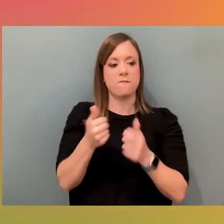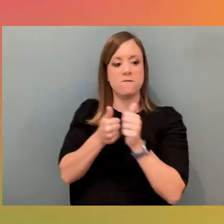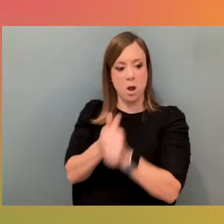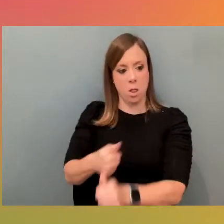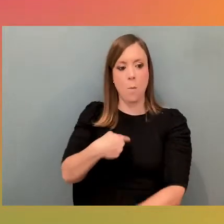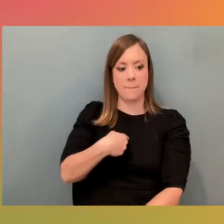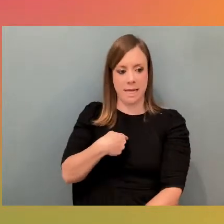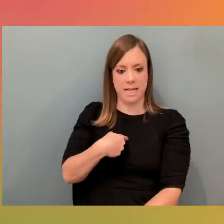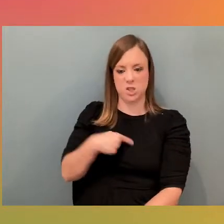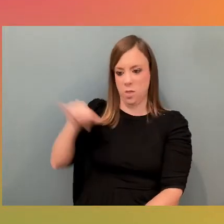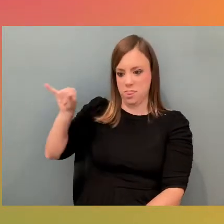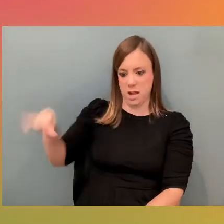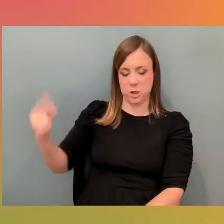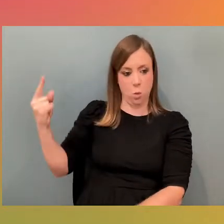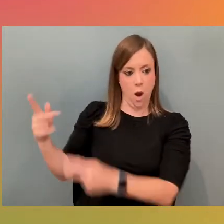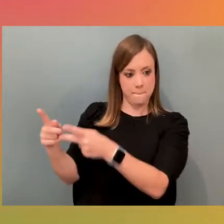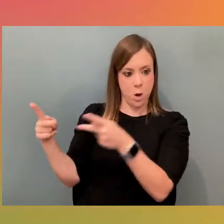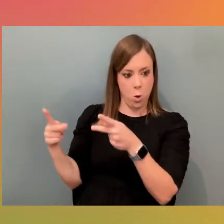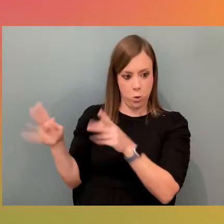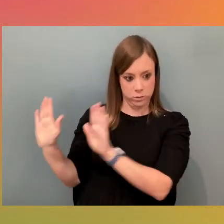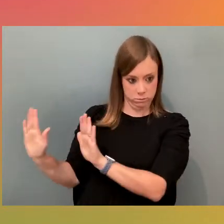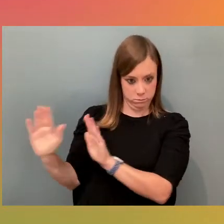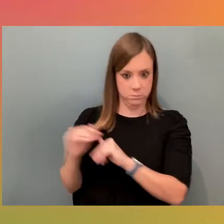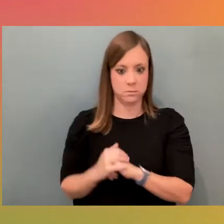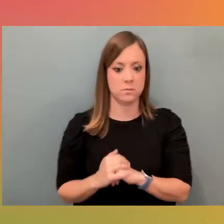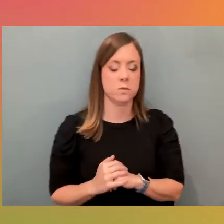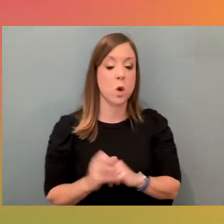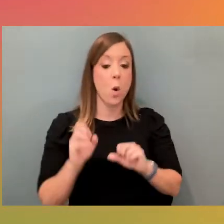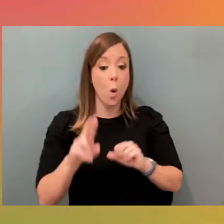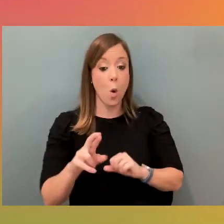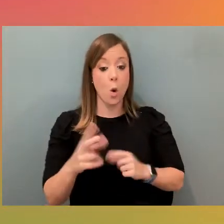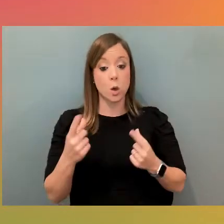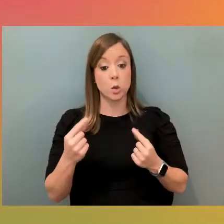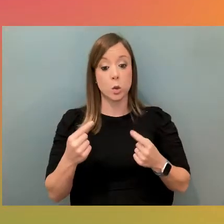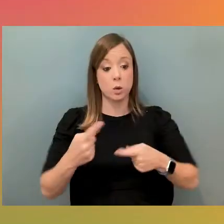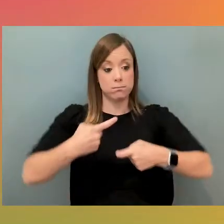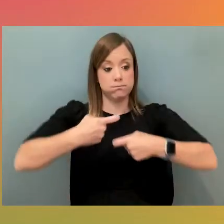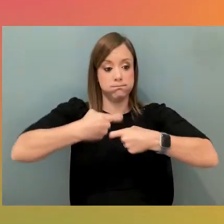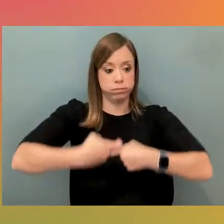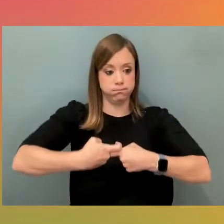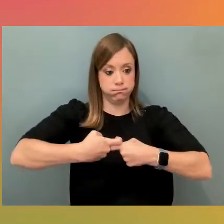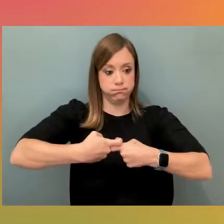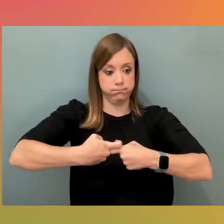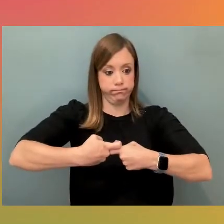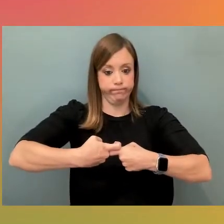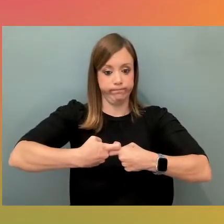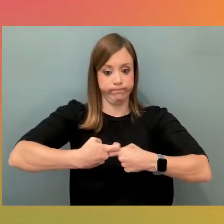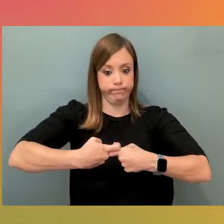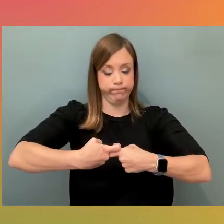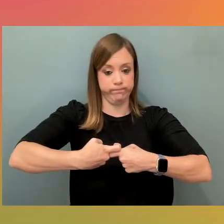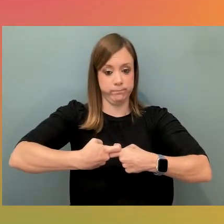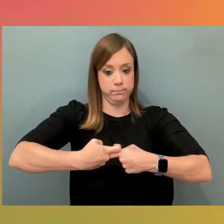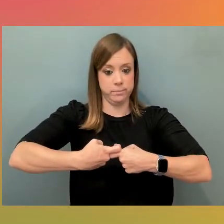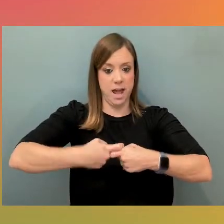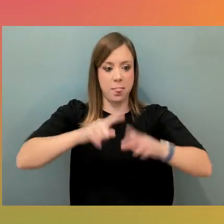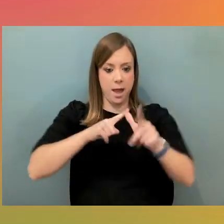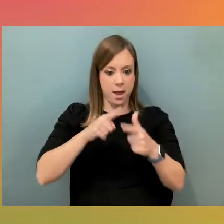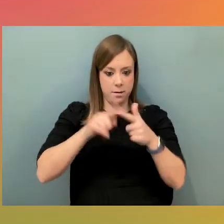IF IT DOESN'T FEEL GOOD ON KNEE, COME WITH ME. TWO OPTIONS HERE. TAKE US LEFT SHIN AND THEN